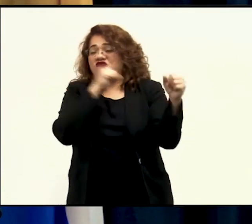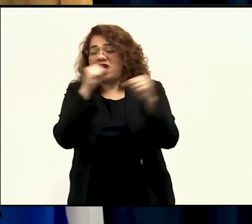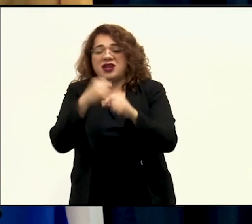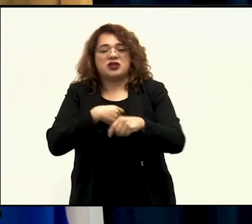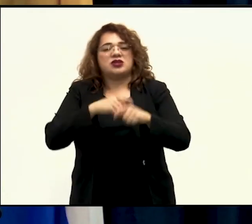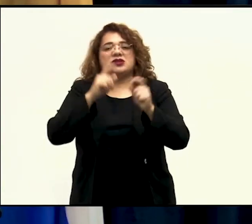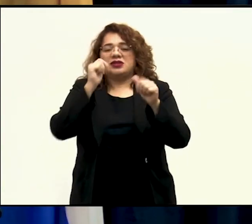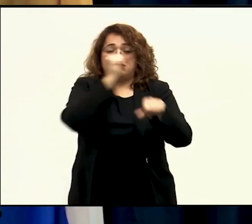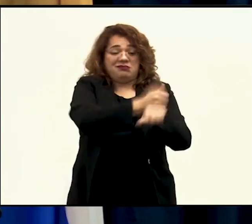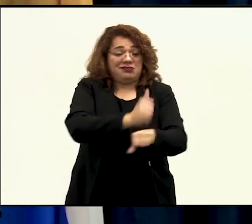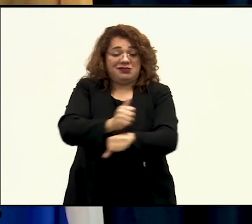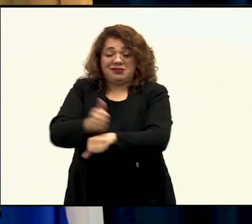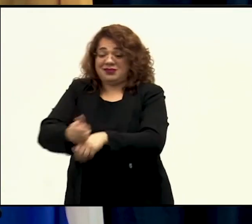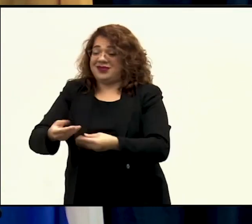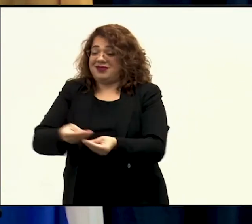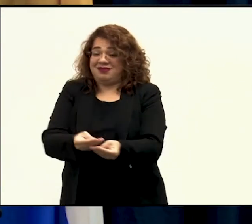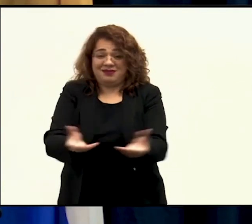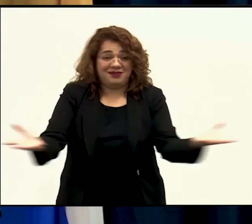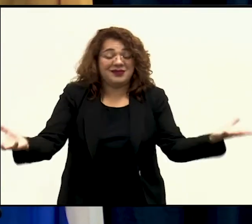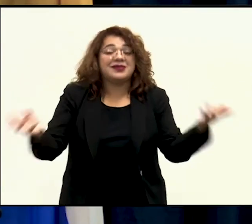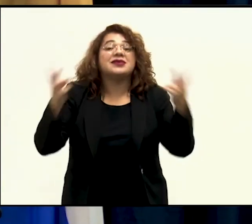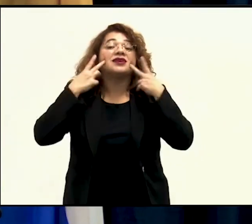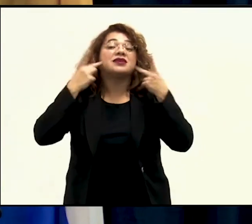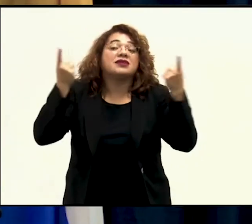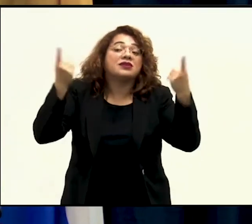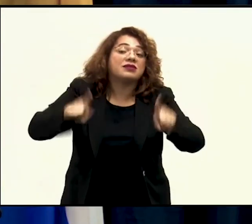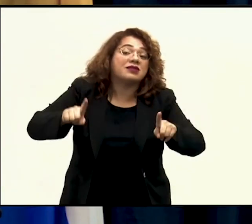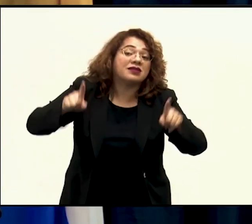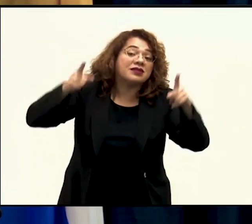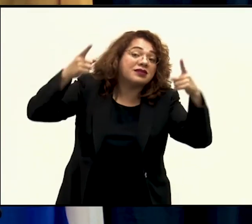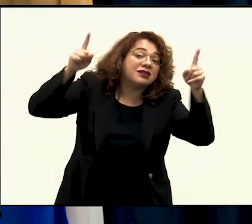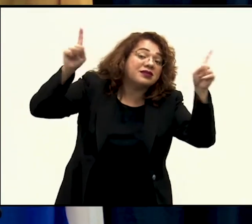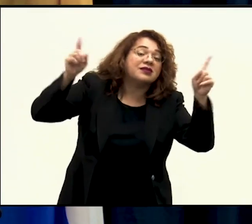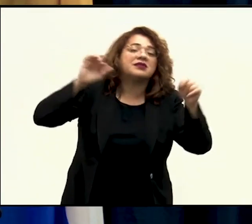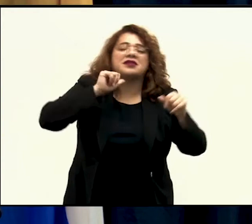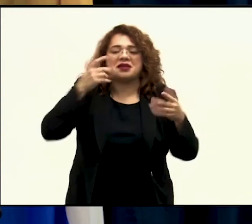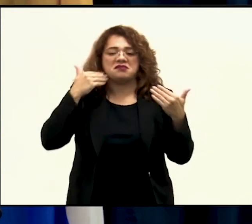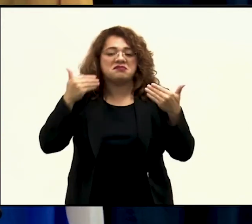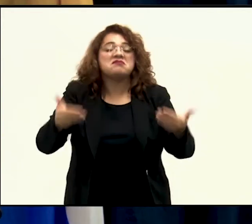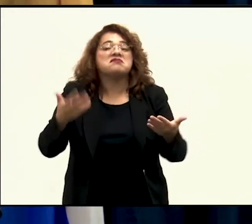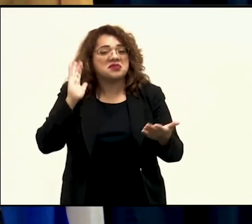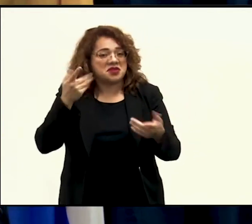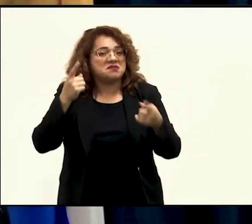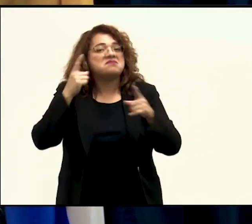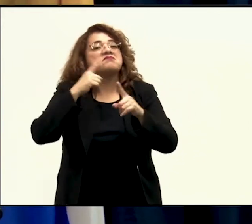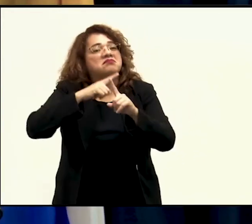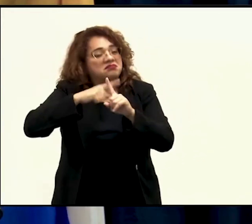I want to also just note that we're expanding kind of our vaccination clinic process as well.